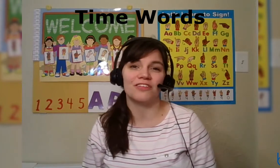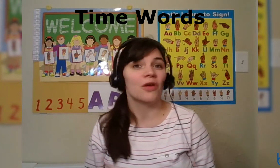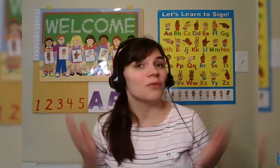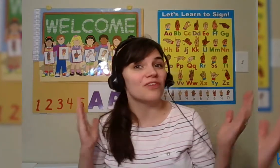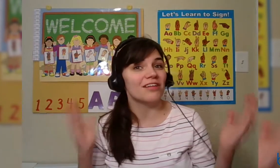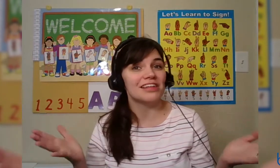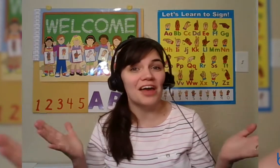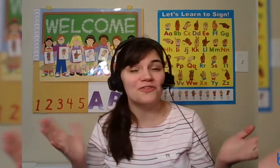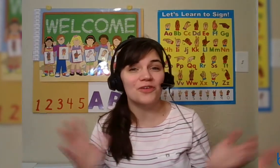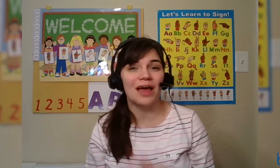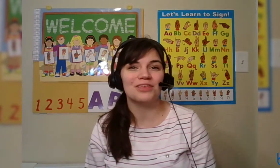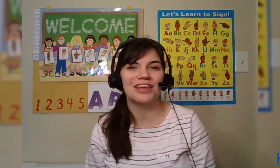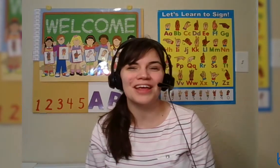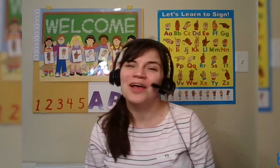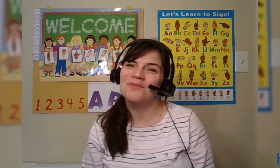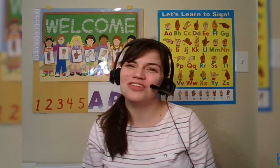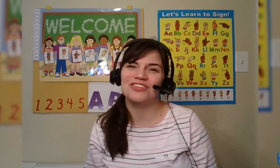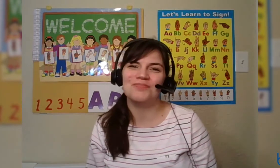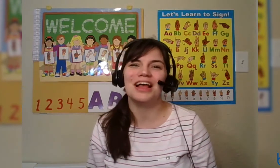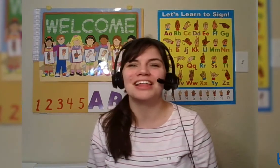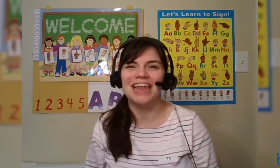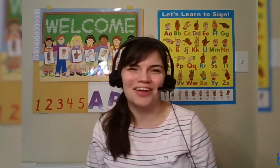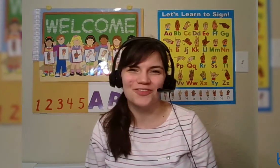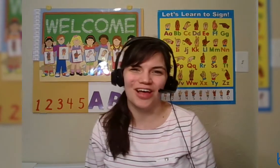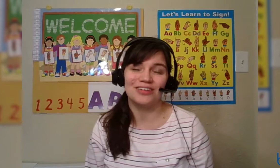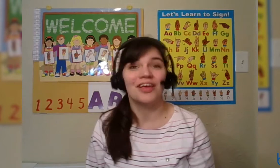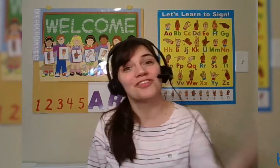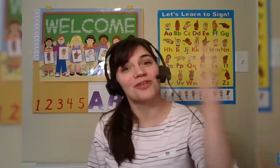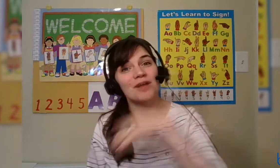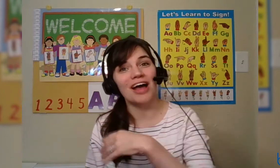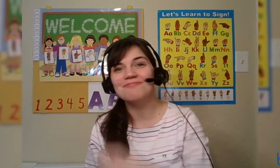We've got a lot of vocabulary, but it should be a lot of fun, so come on and